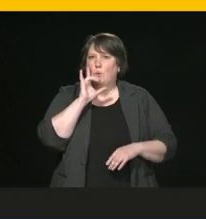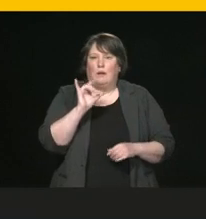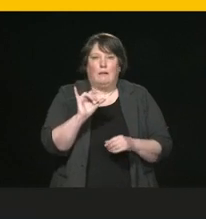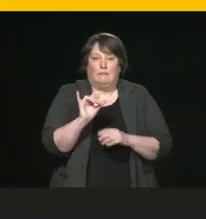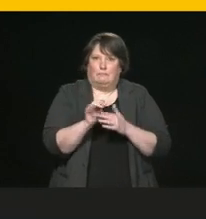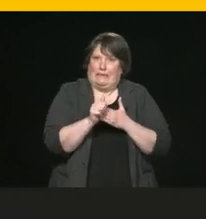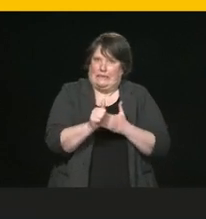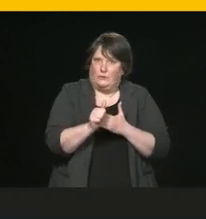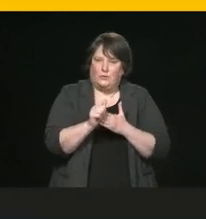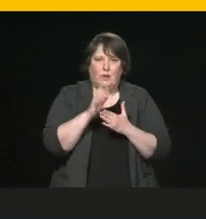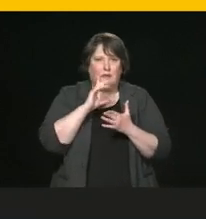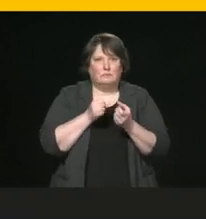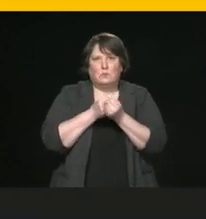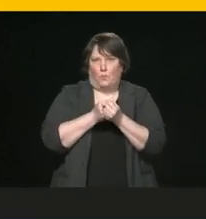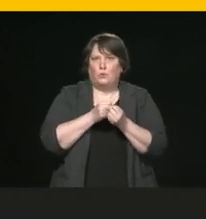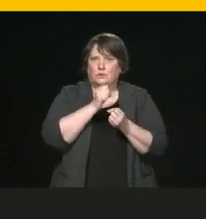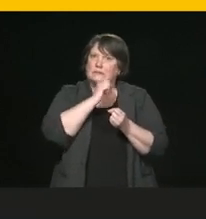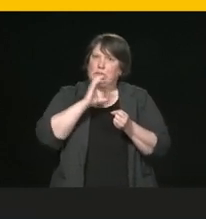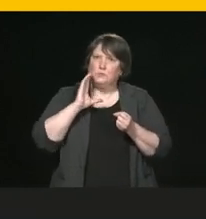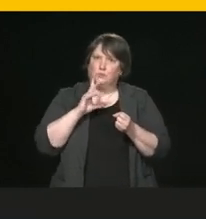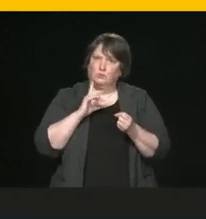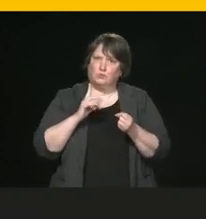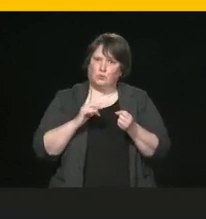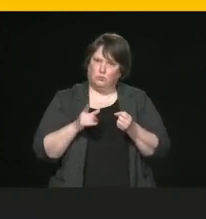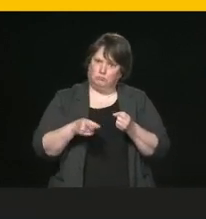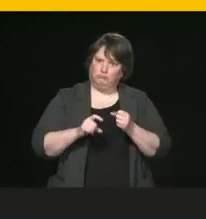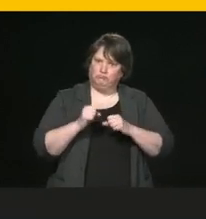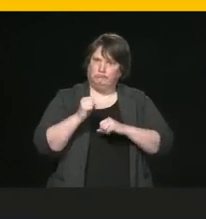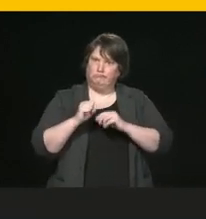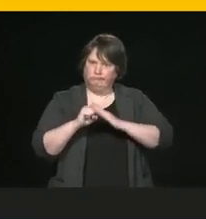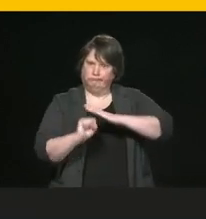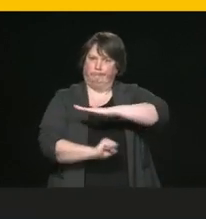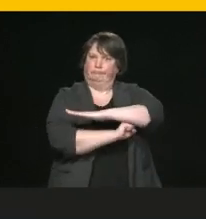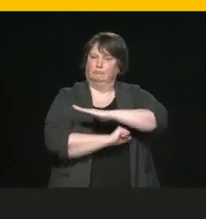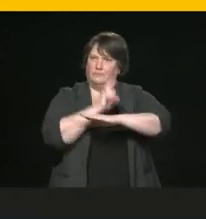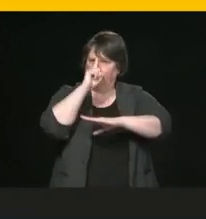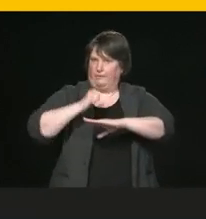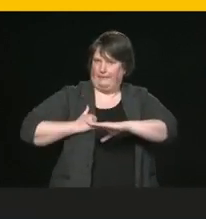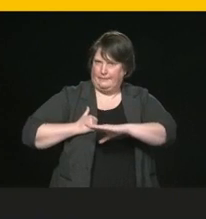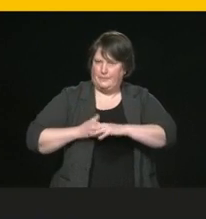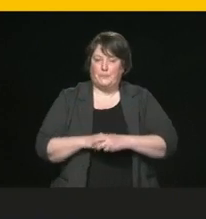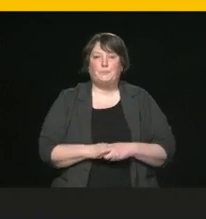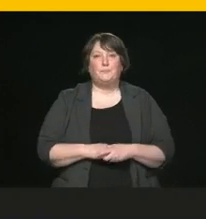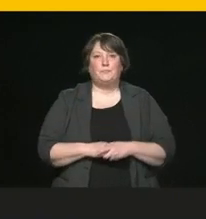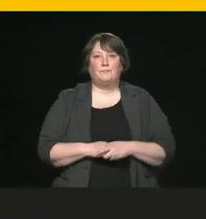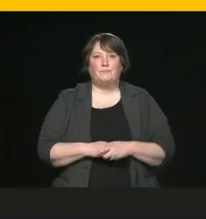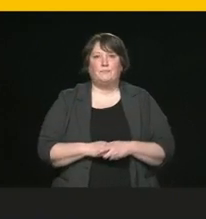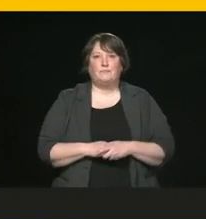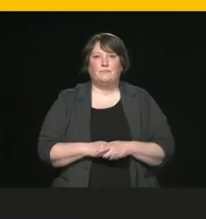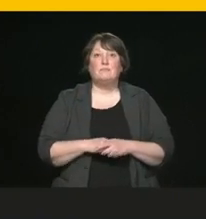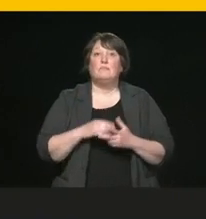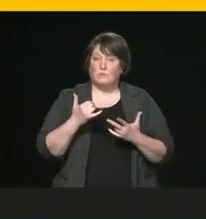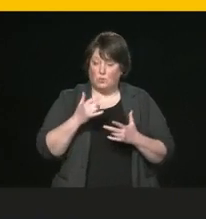WE MUST ALL DO BETTER. WE MUST SHOW LEADERSHIP TO SUPPORT THOSE SENIORS WHO BUILT THIS COUNTRY.